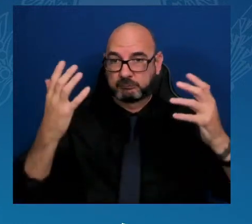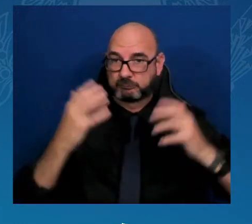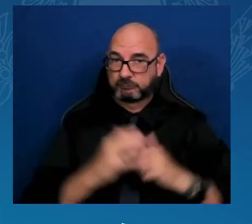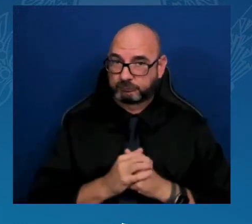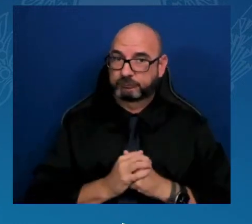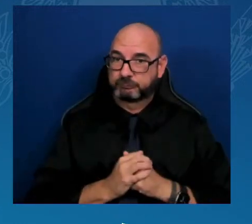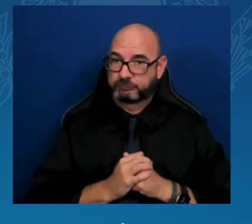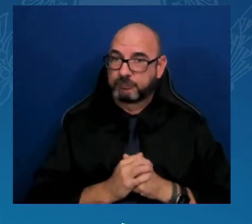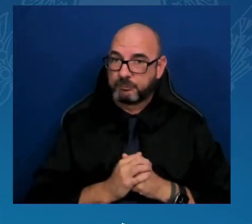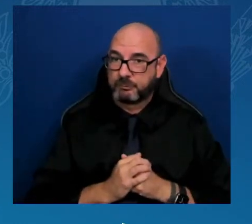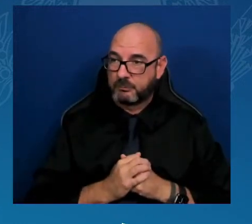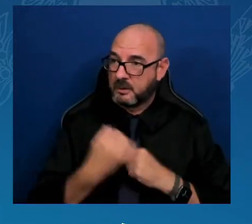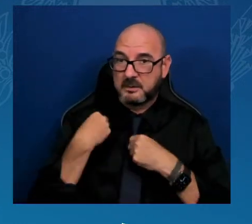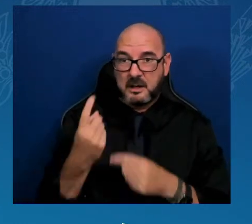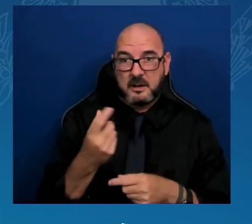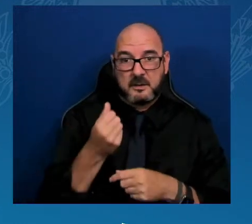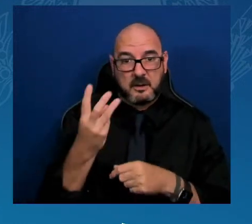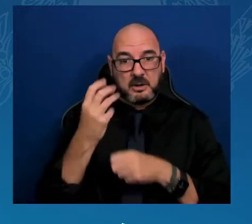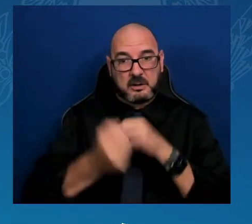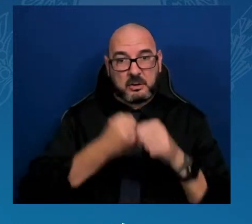the crisis of maternal mortality --